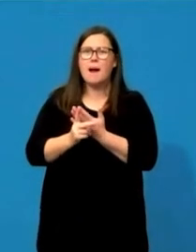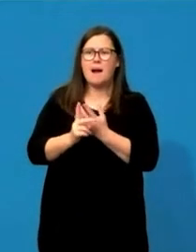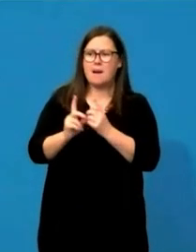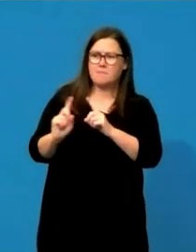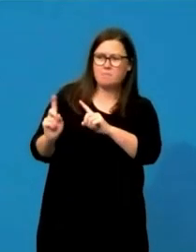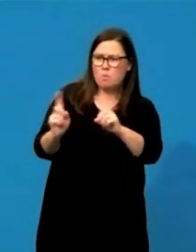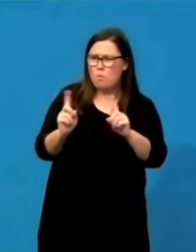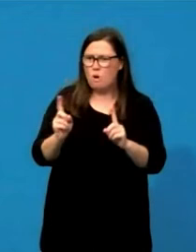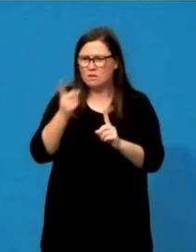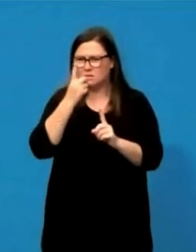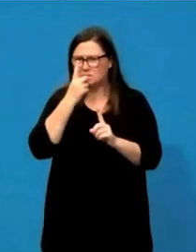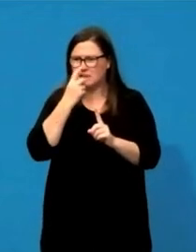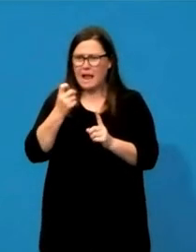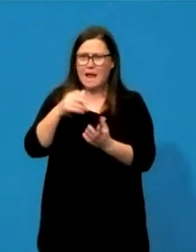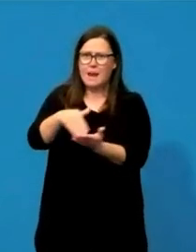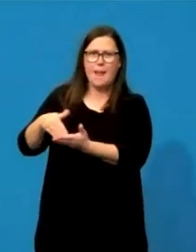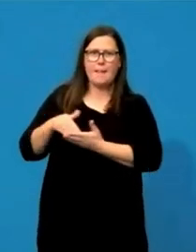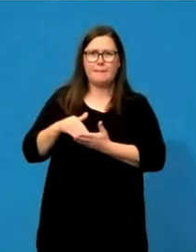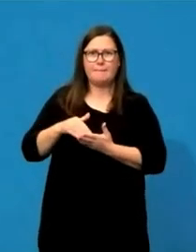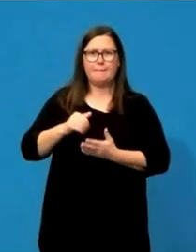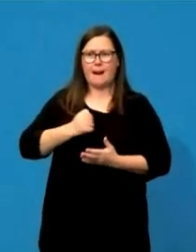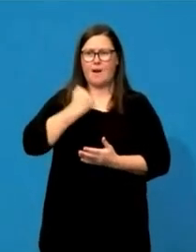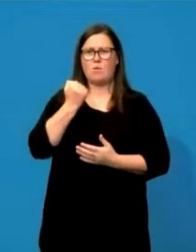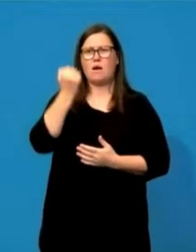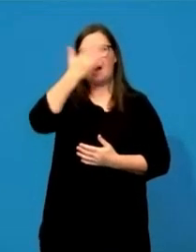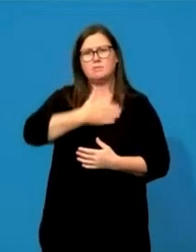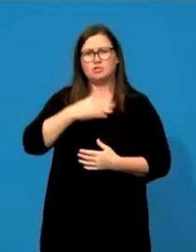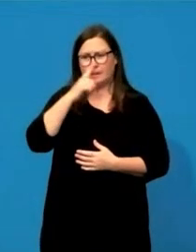Aboriginal people. But I'm sure there is an office in Marra Worra that deals - or